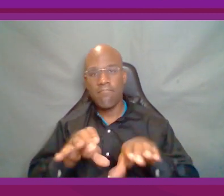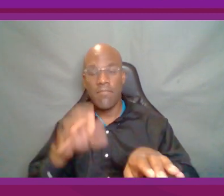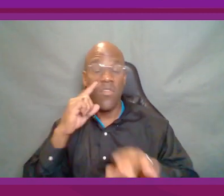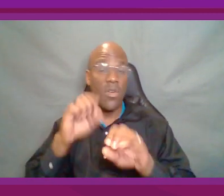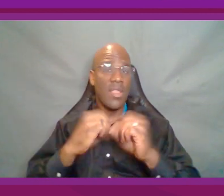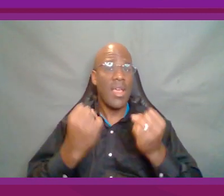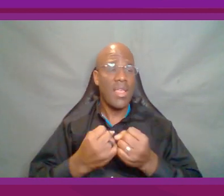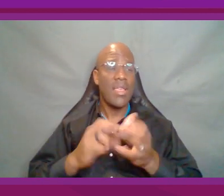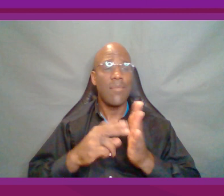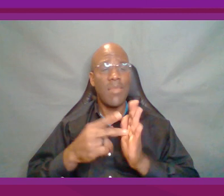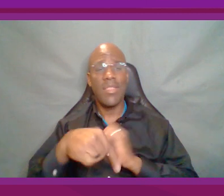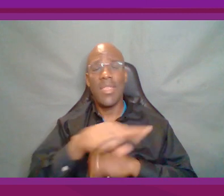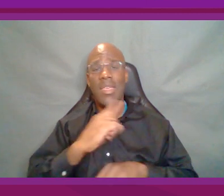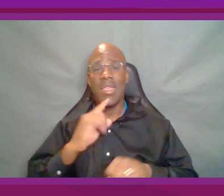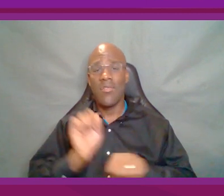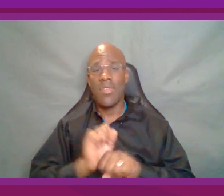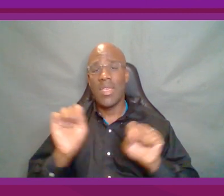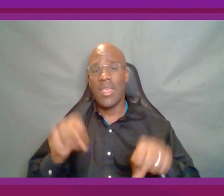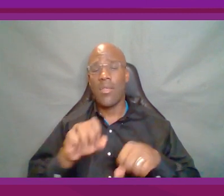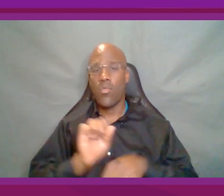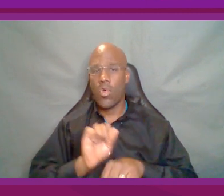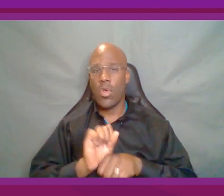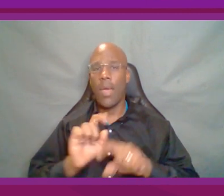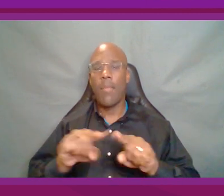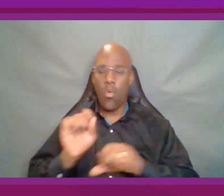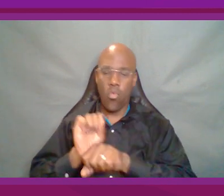The challenge has been that we look at what is work as one